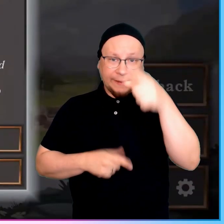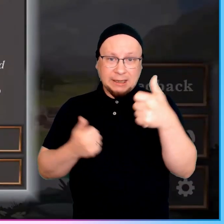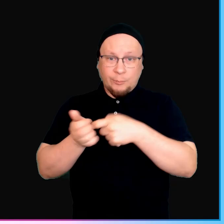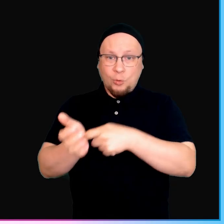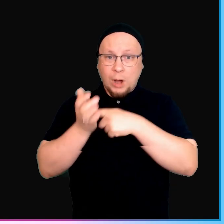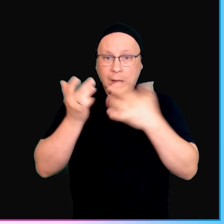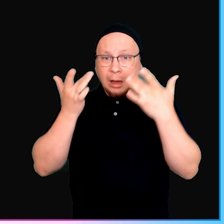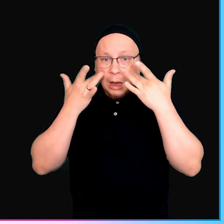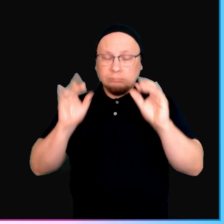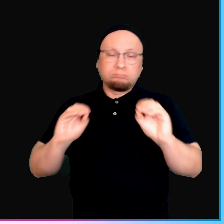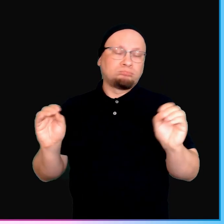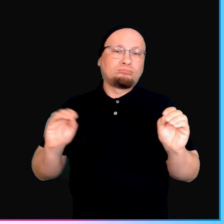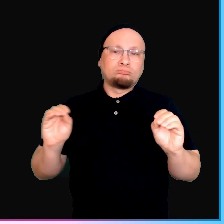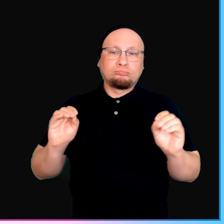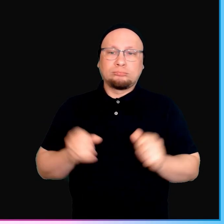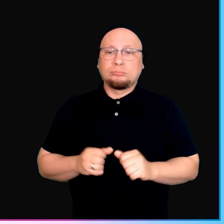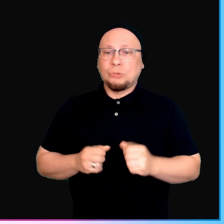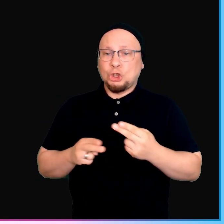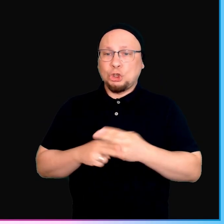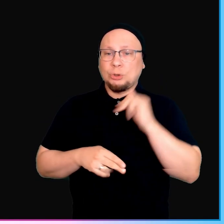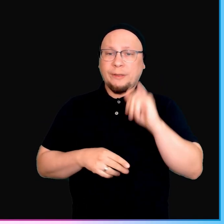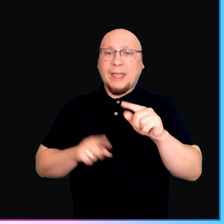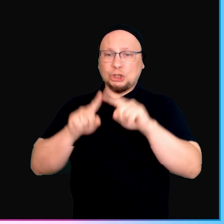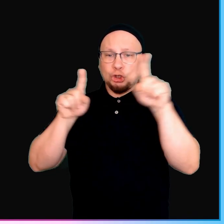your favourite screen reader in the command line version: